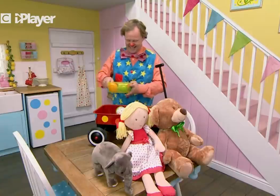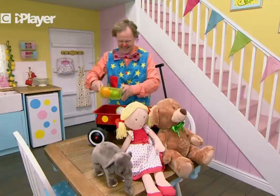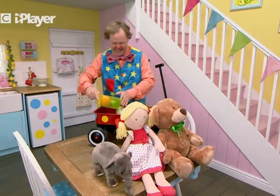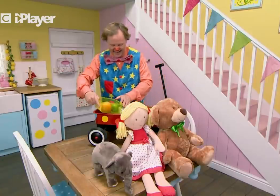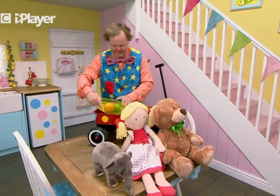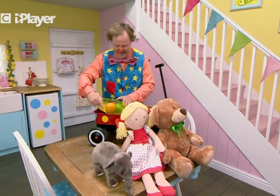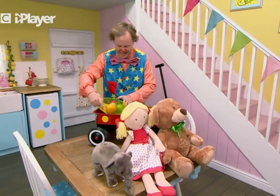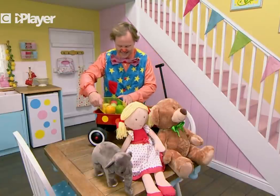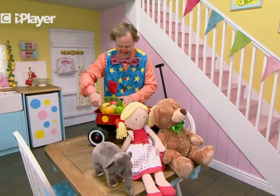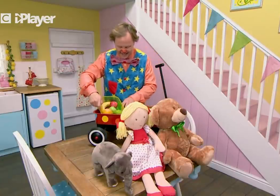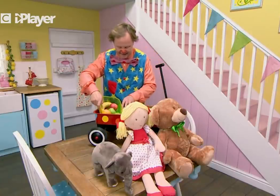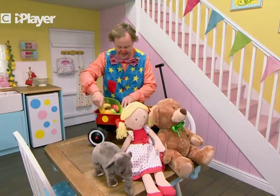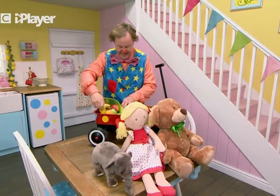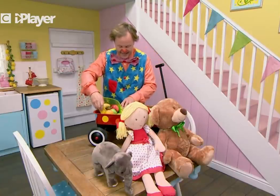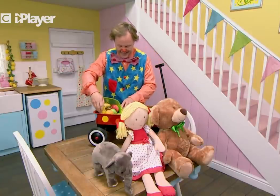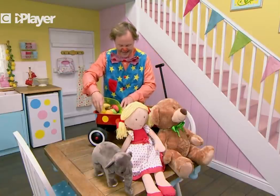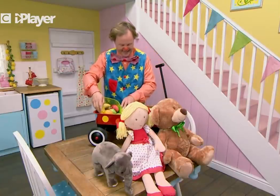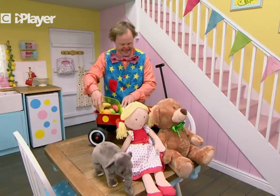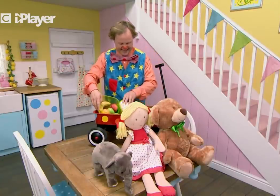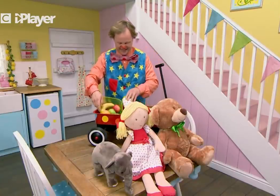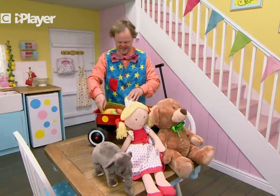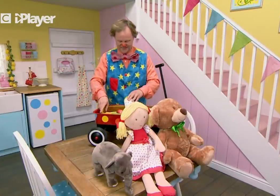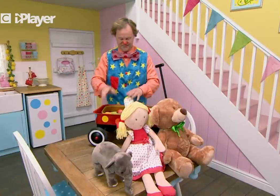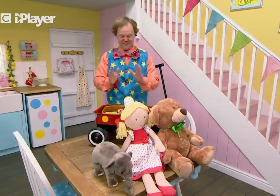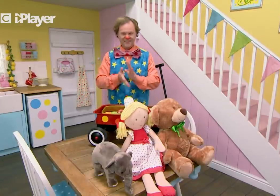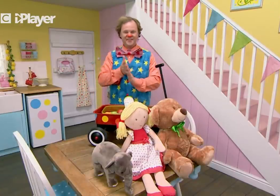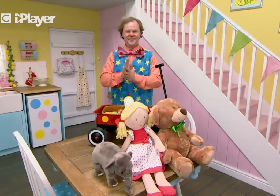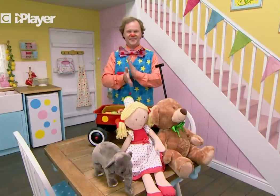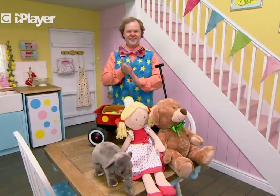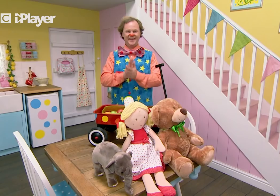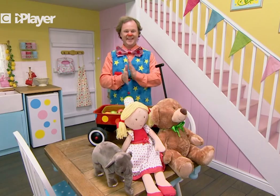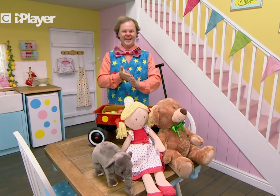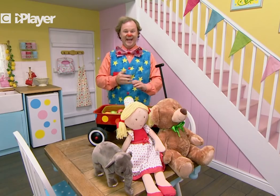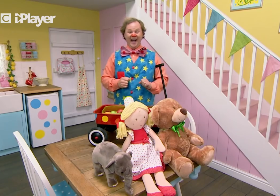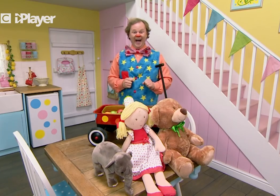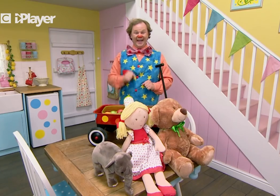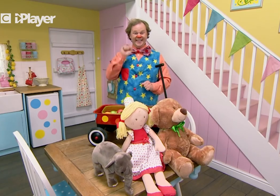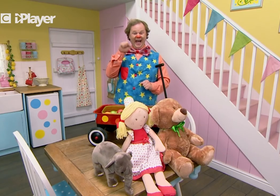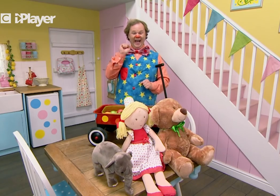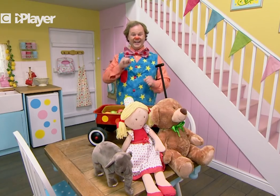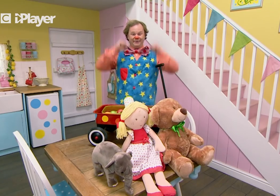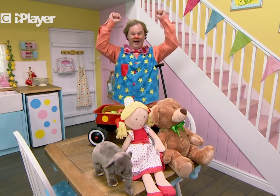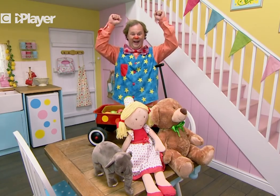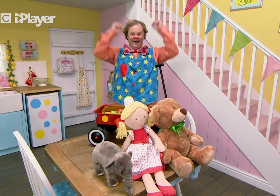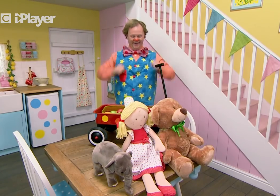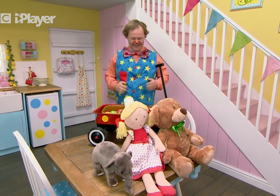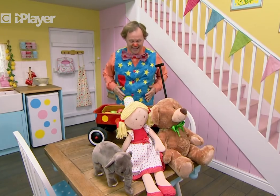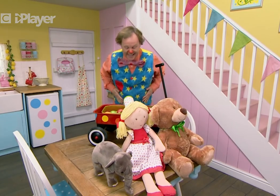he can come next time are you ready for your picnic in the park now mr tumble yes whoa